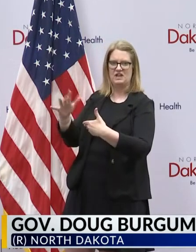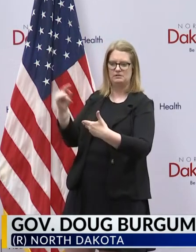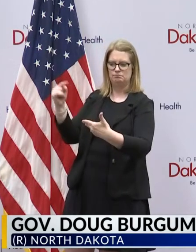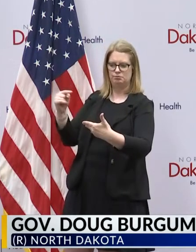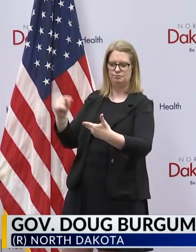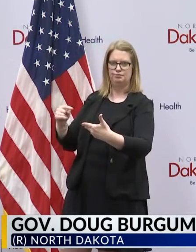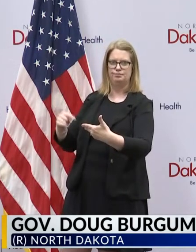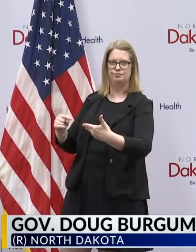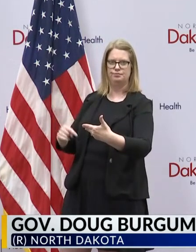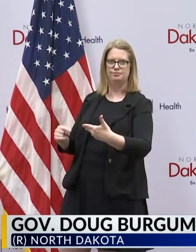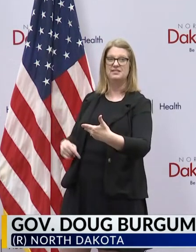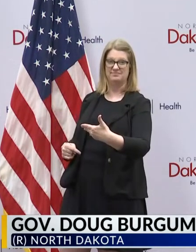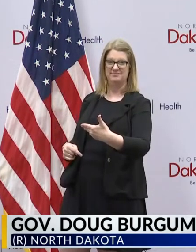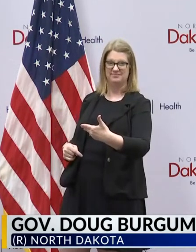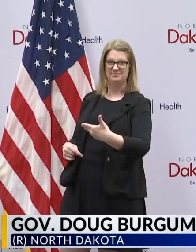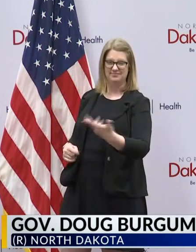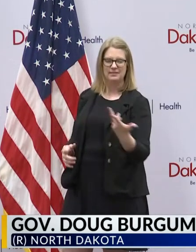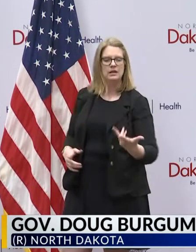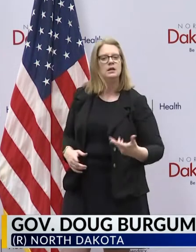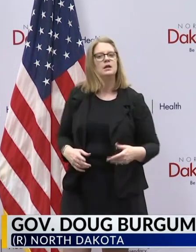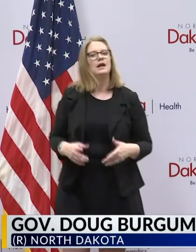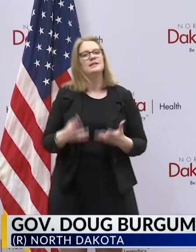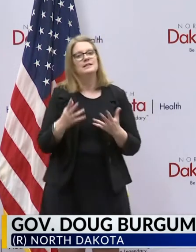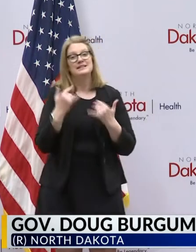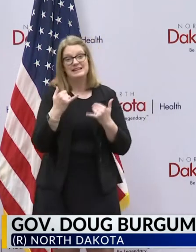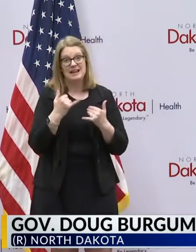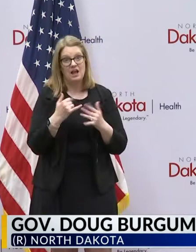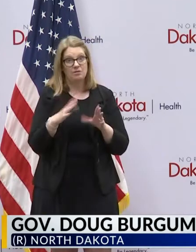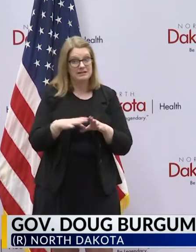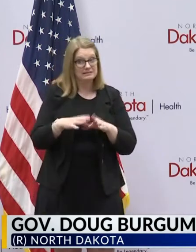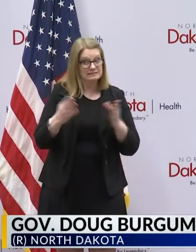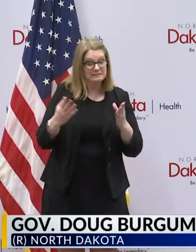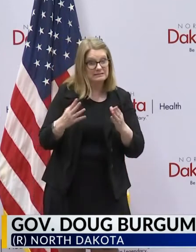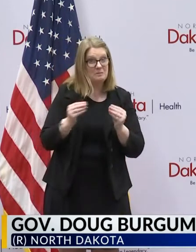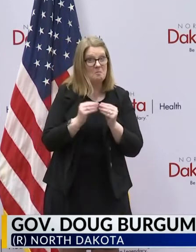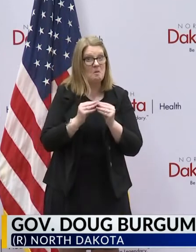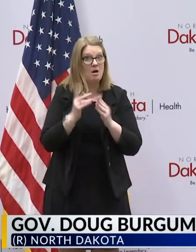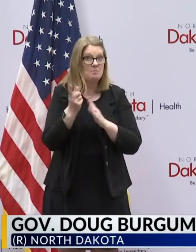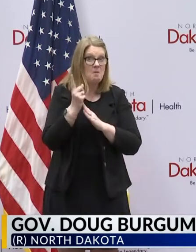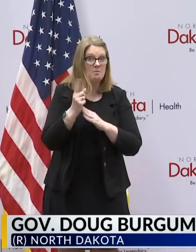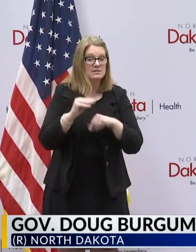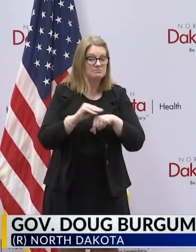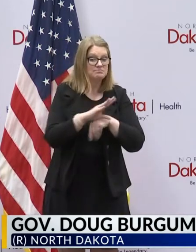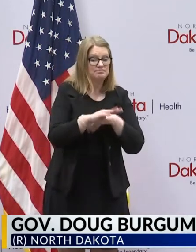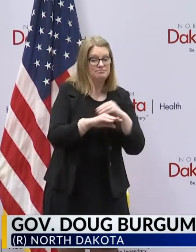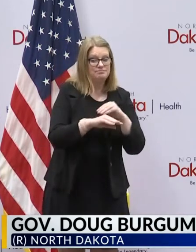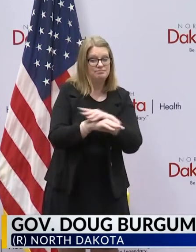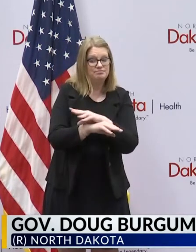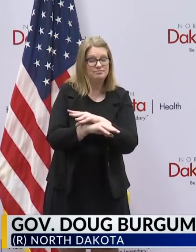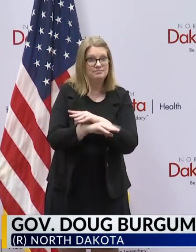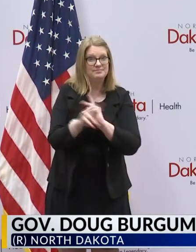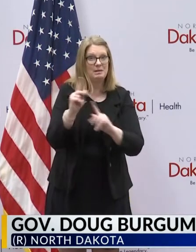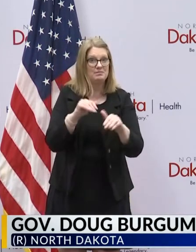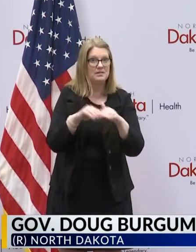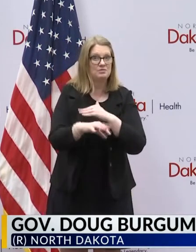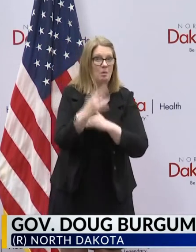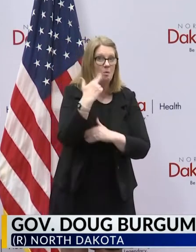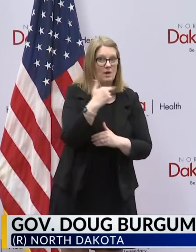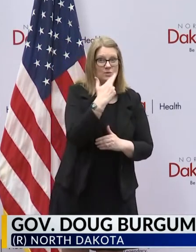TO AGAIN ALERT YOU THAT YOU MAY HAVE BEEN IN THE AREA OF EXPOSURE. AND AS WE GET BACK TO MORE TRANSMISSIBLE MOMENTS, MORE